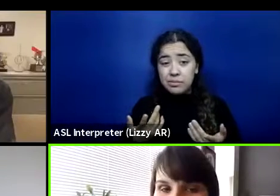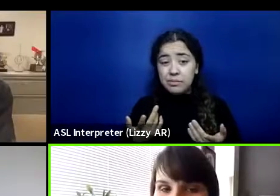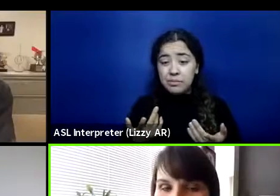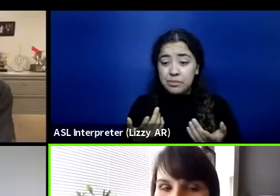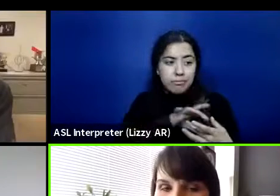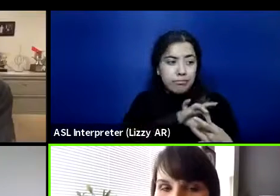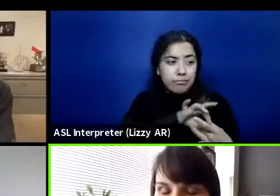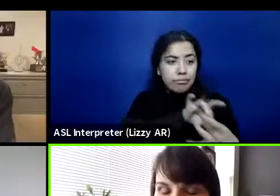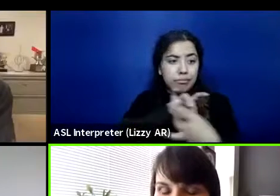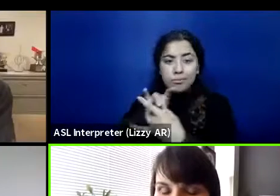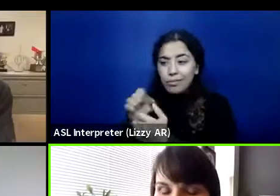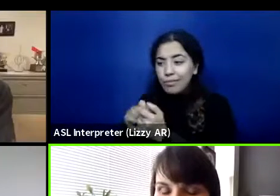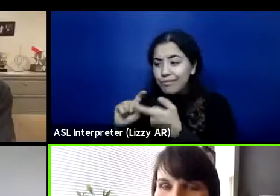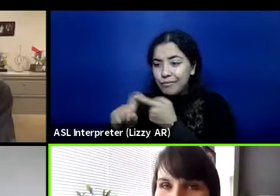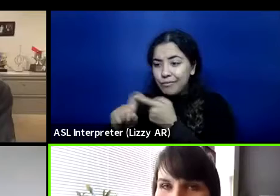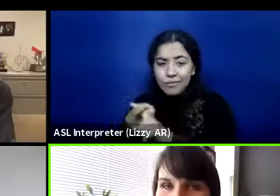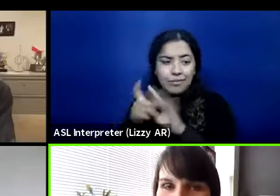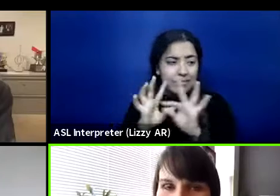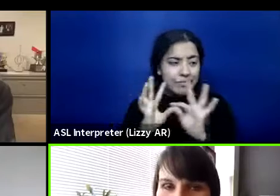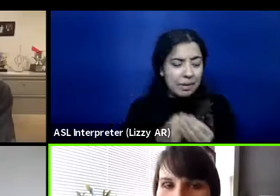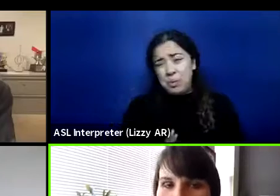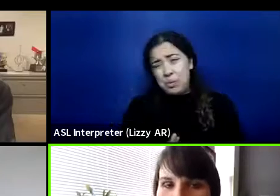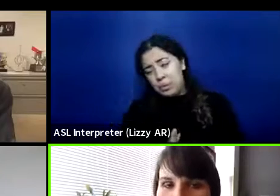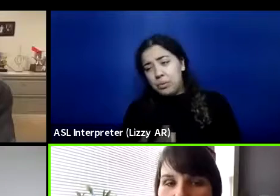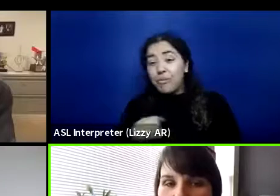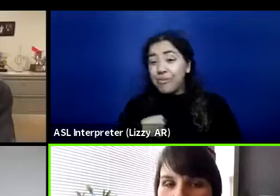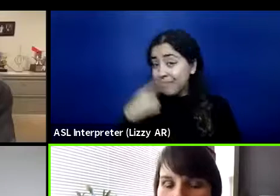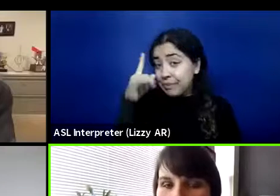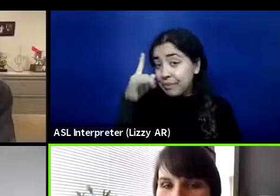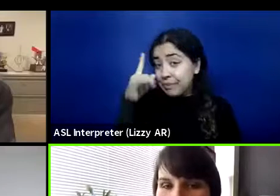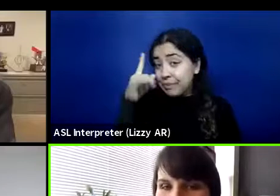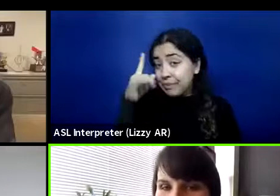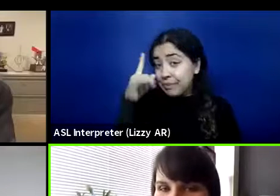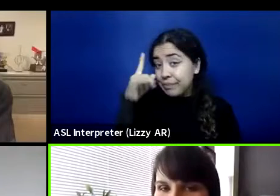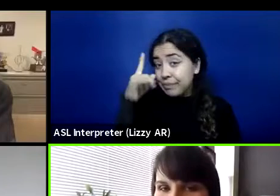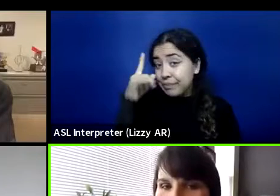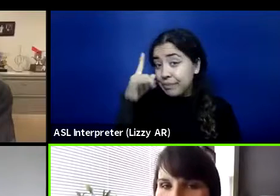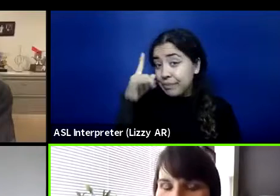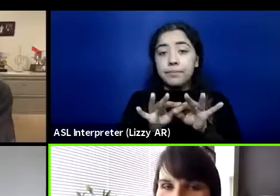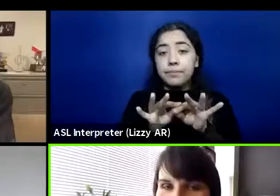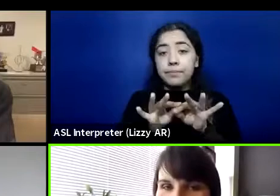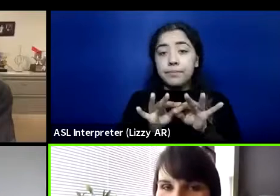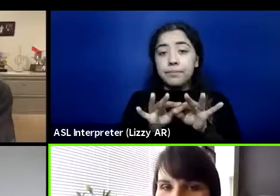I think it's really important that when we talk about accessibility,